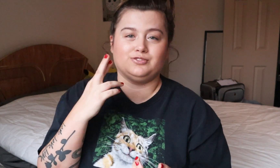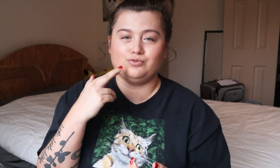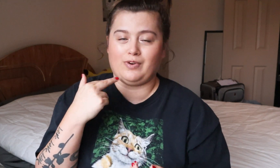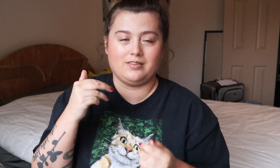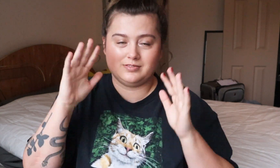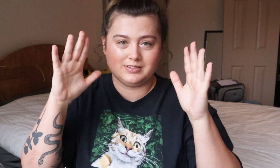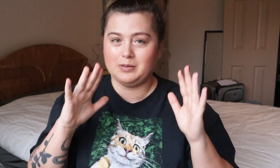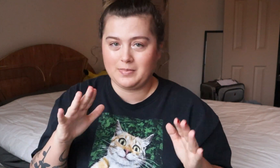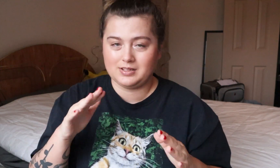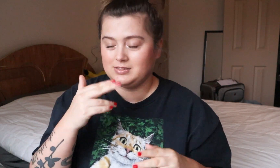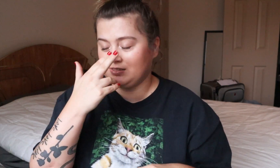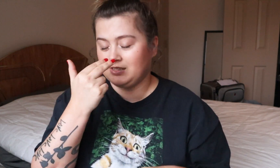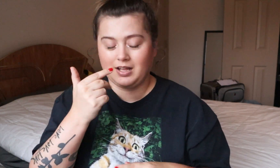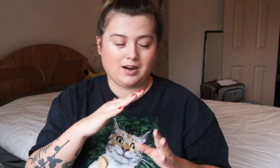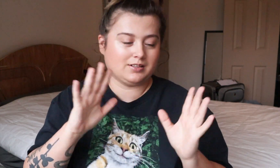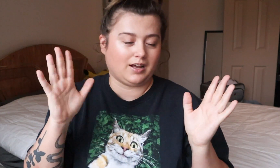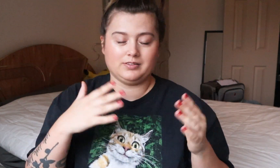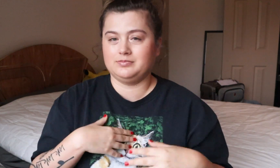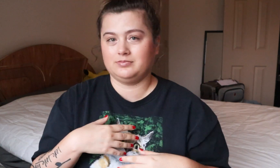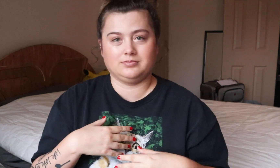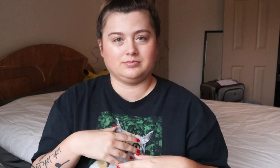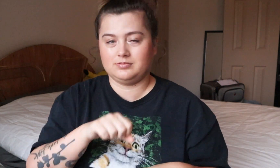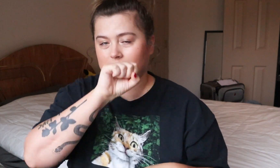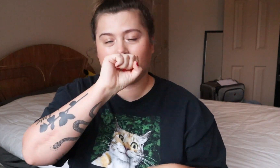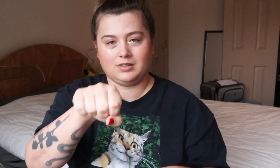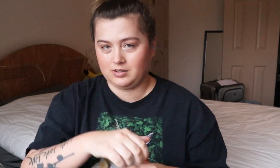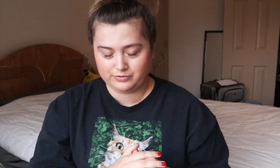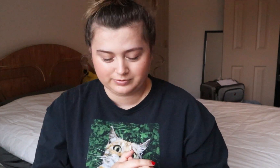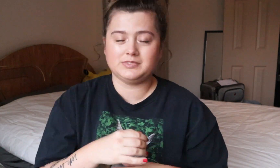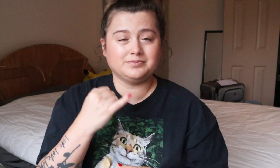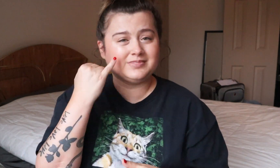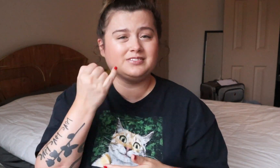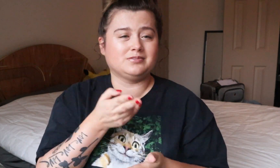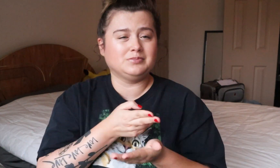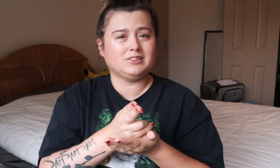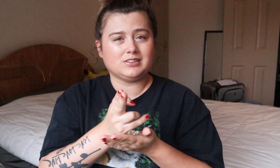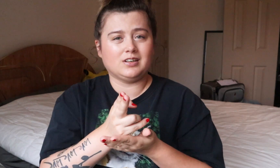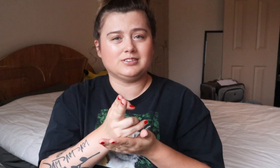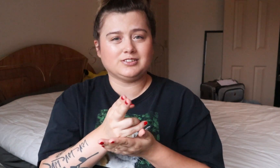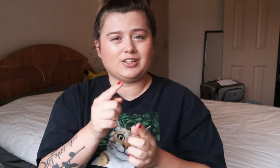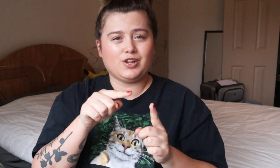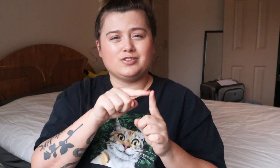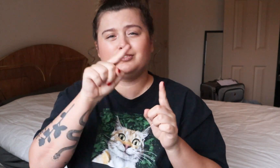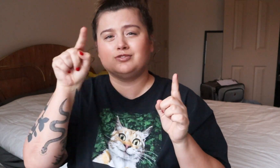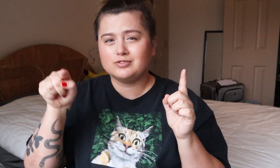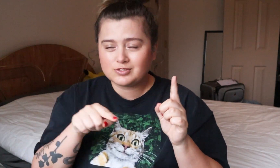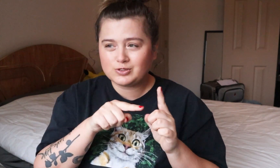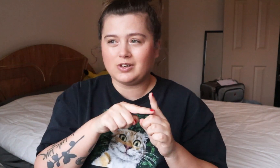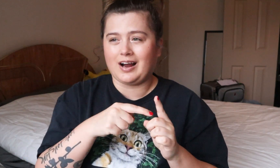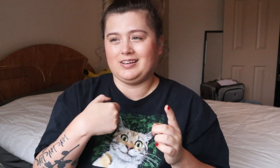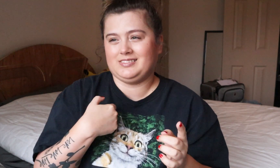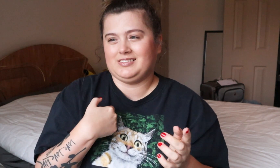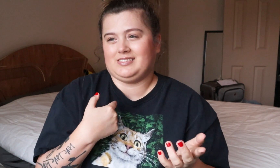Raven is amazing and hilarious. I love her. If I'm being honest, "The Circle" is...